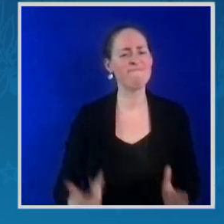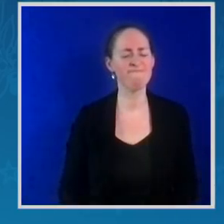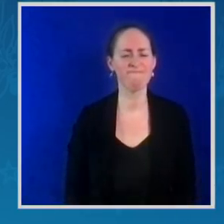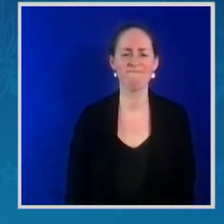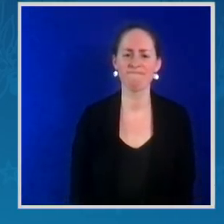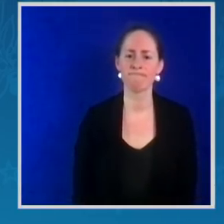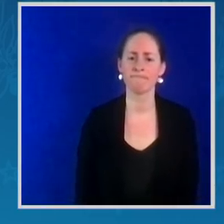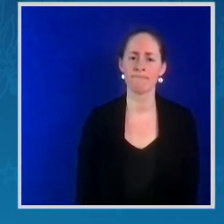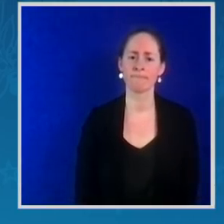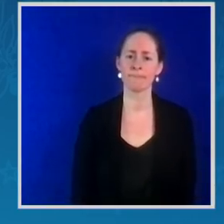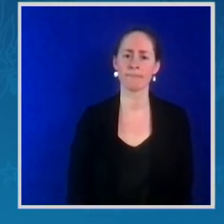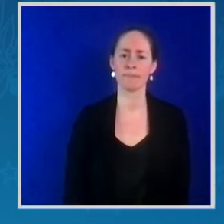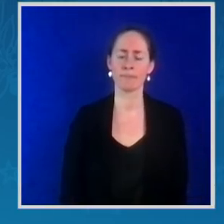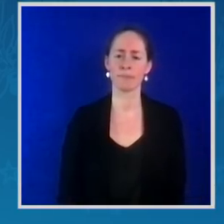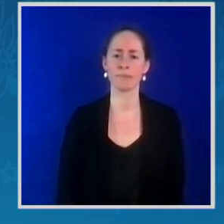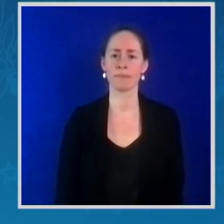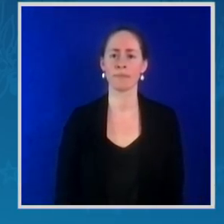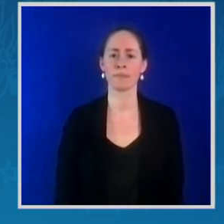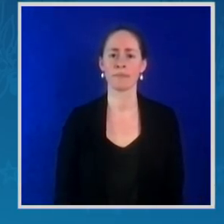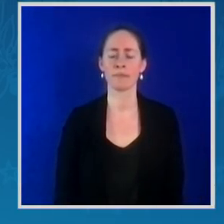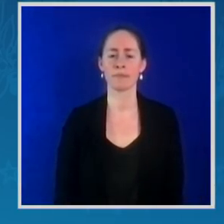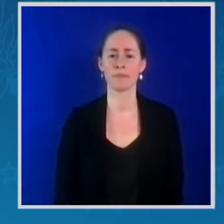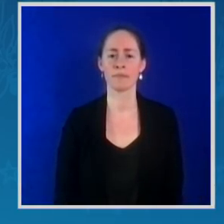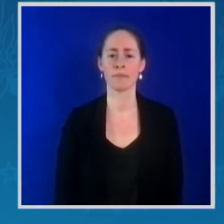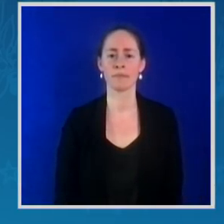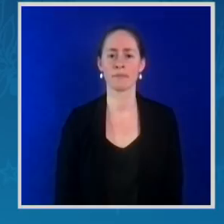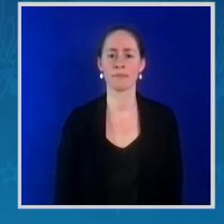is that if we don't stand up for our democracy,